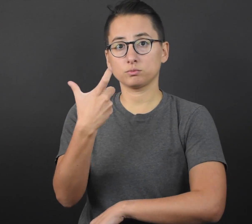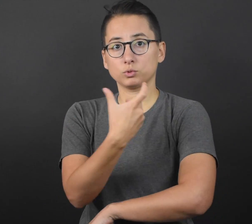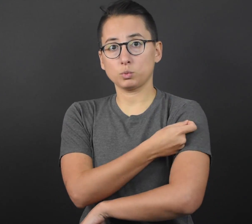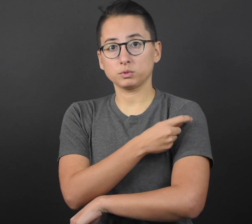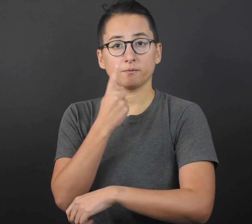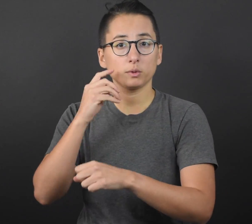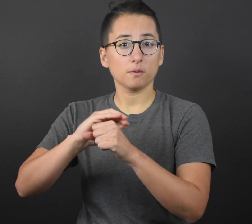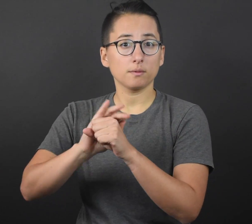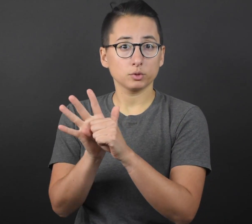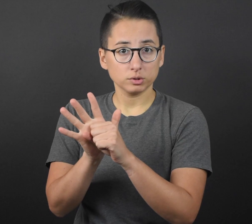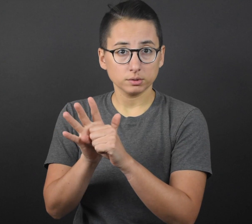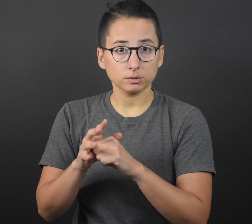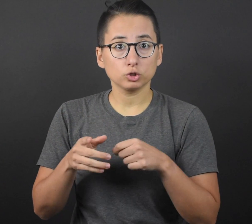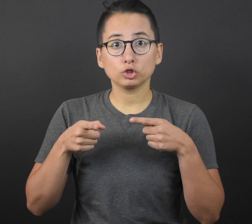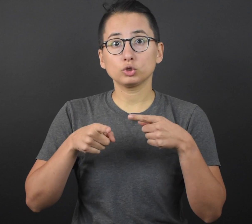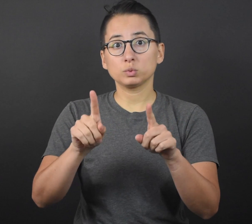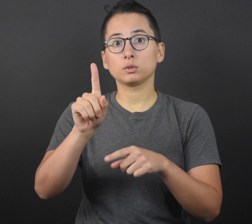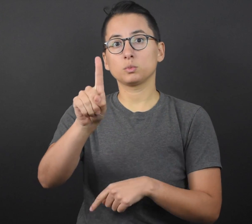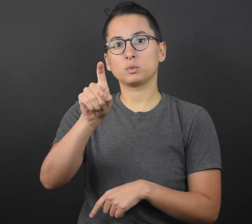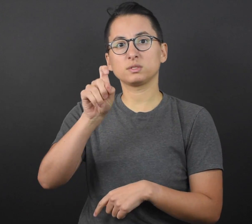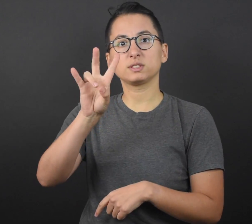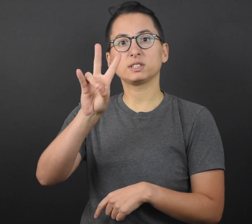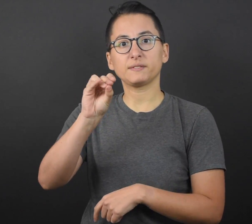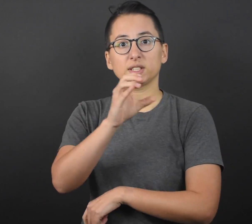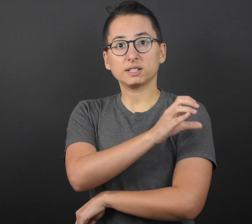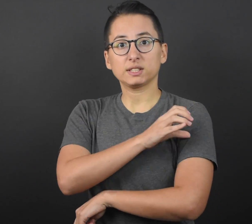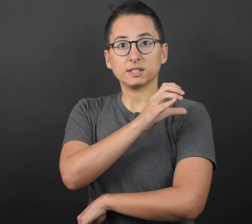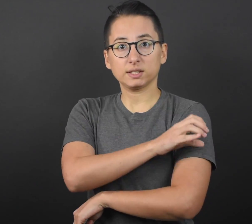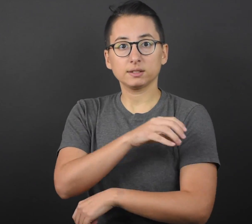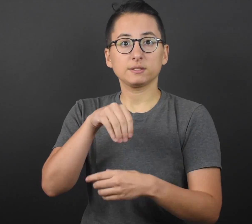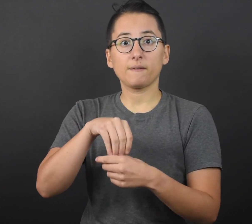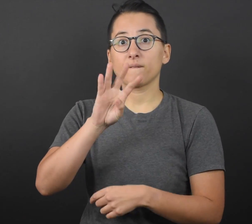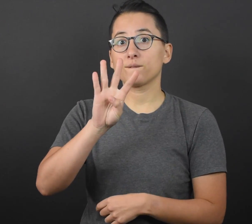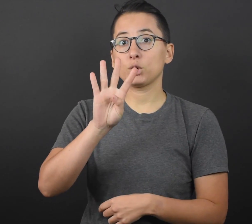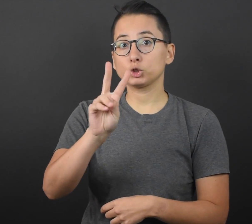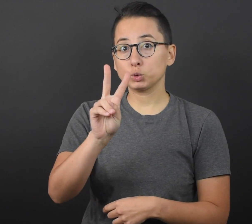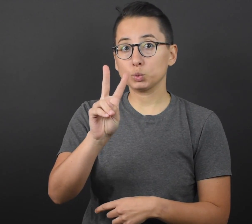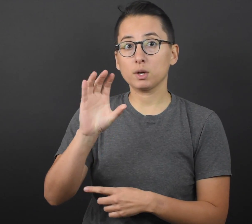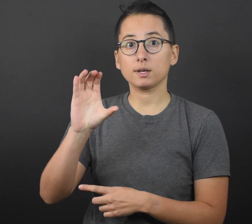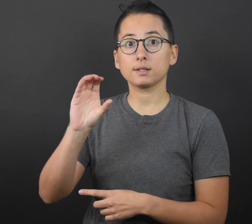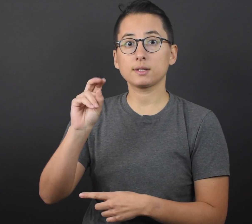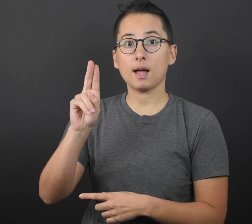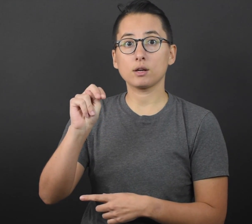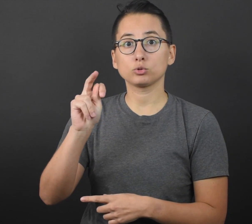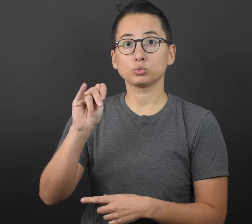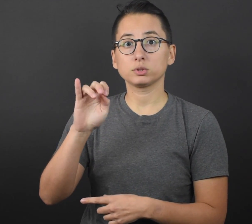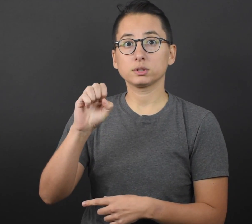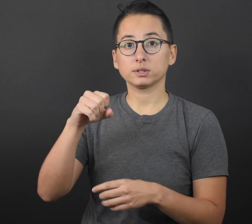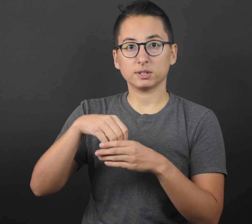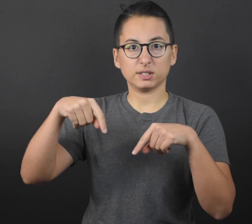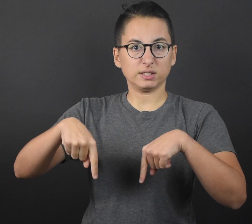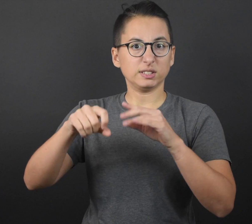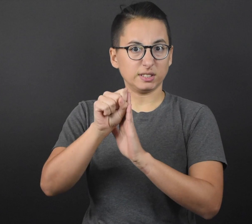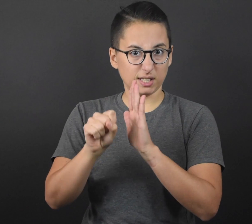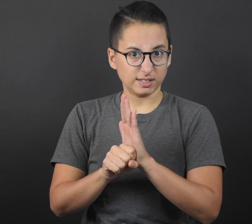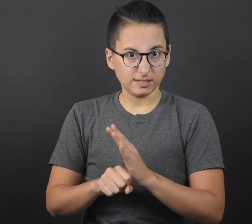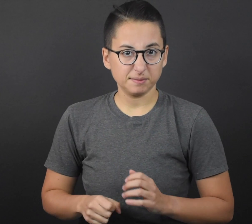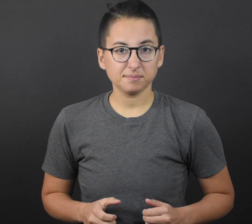doses of COVID-19 vaccine during 170 unique clinics in 42 counties across the state.